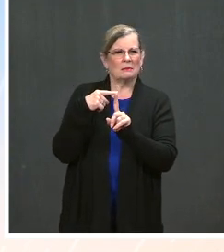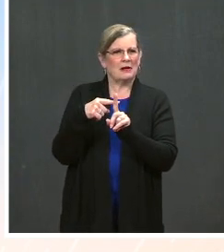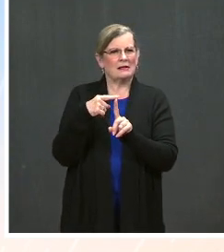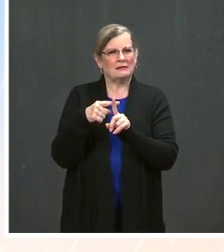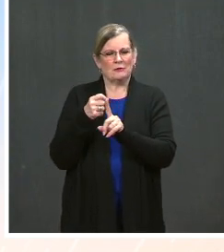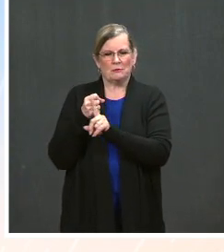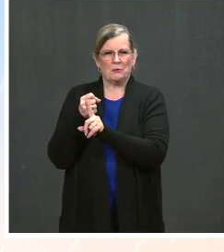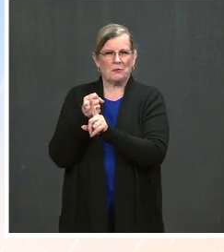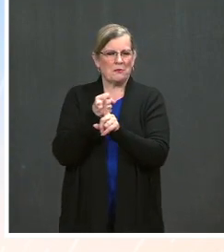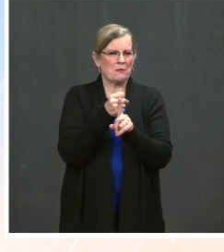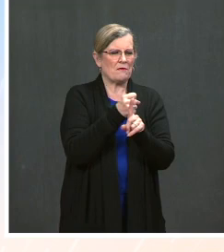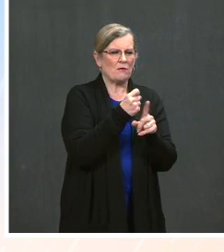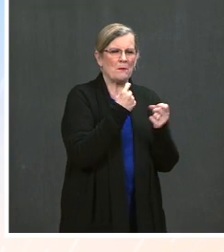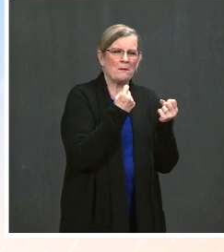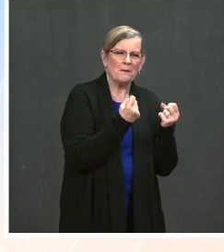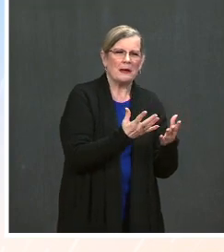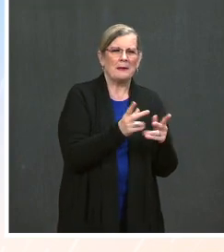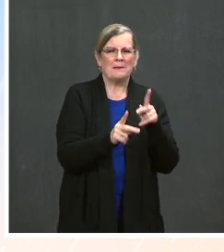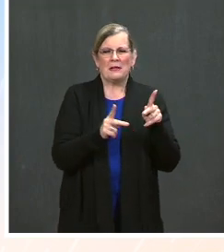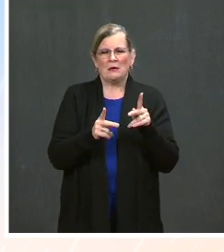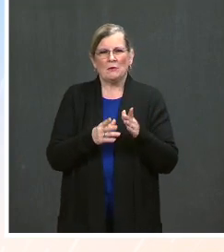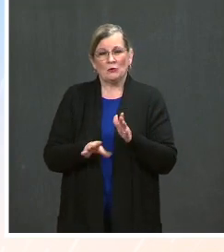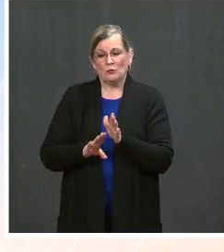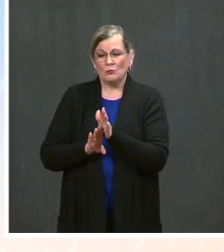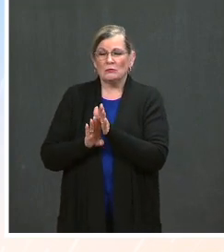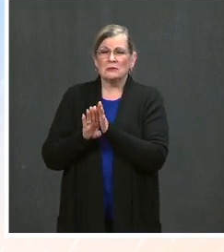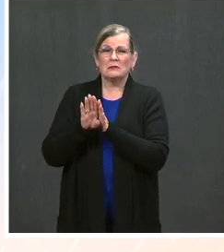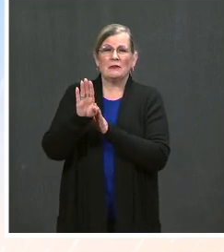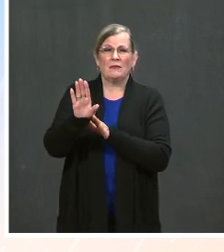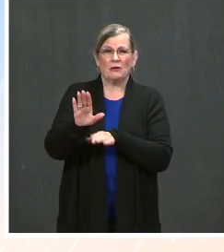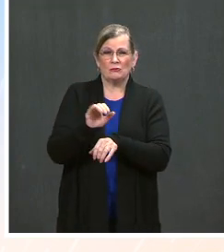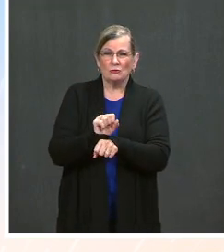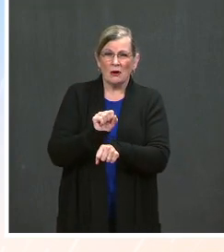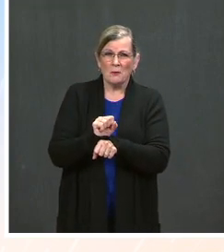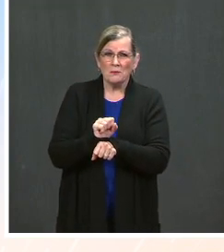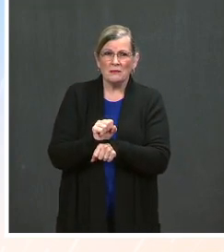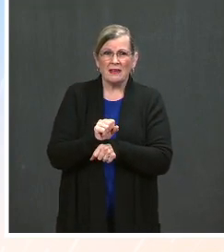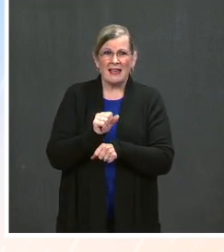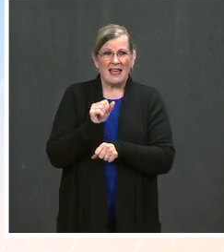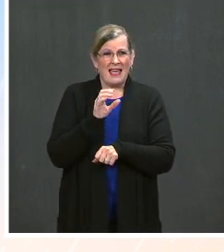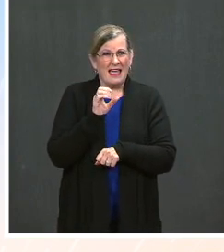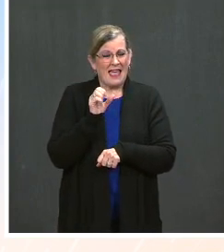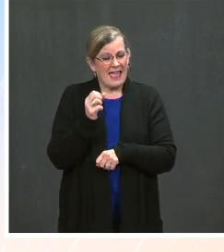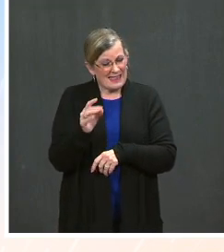At the same time, over 8 million jobs that existed a year ago today are yet to return.